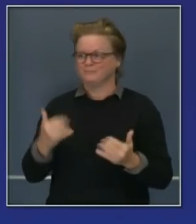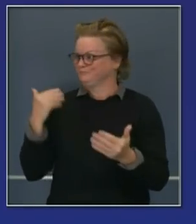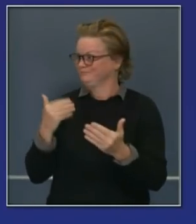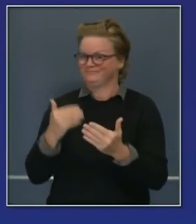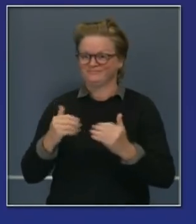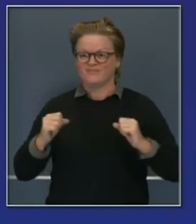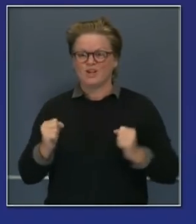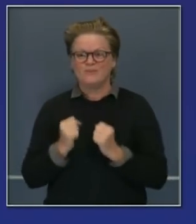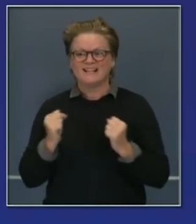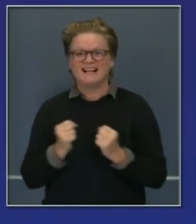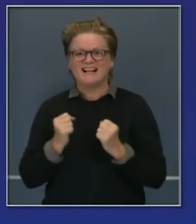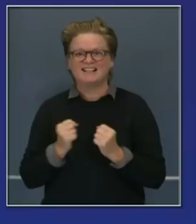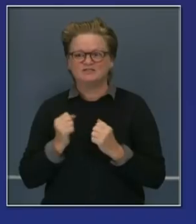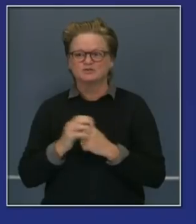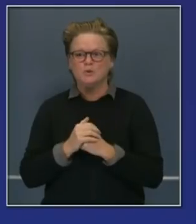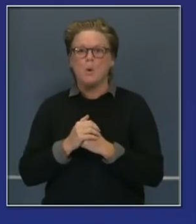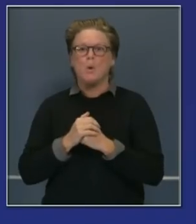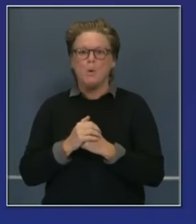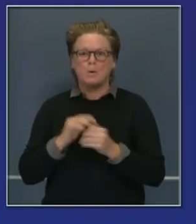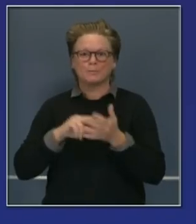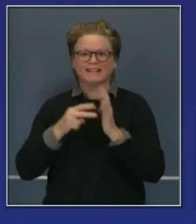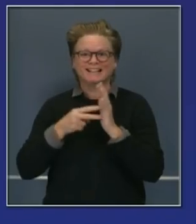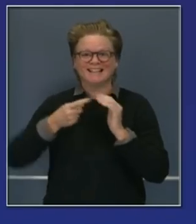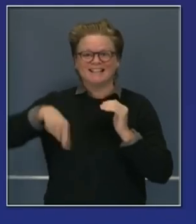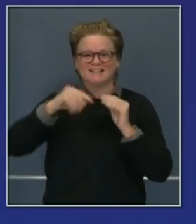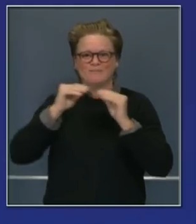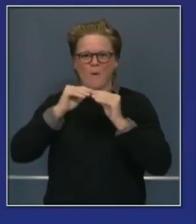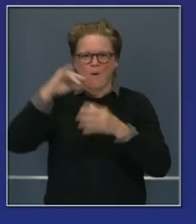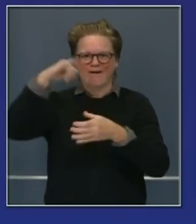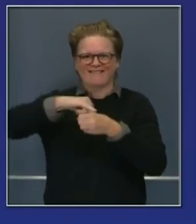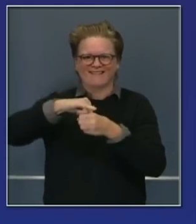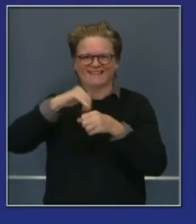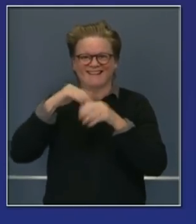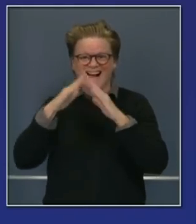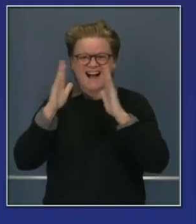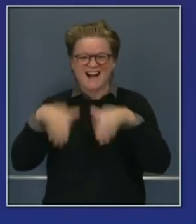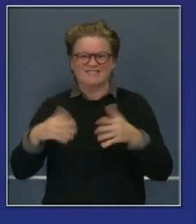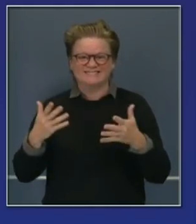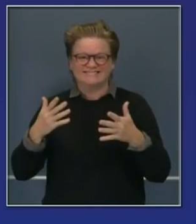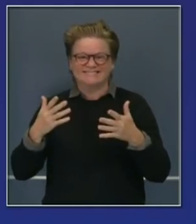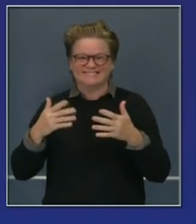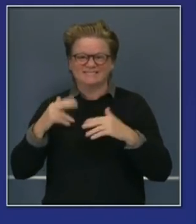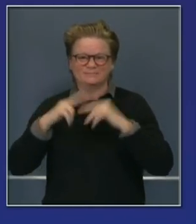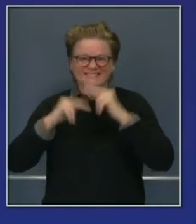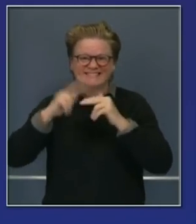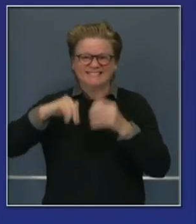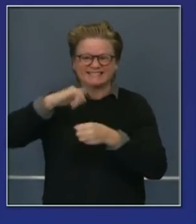THESE SLIDES ARE FAMILIAR. THESE SLIDES ARE IMPORTANT. THESE SLIDES WILL BECOME EVEN MORE IMPORTANT AS WE MOVE BACK